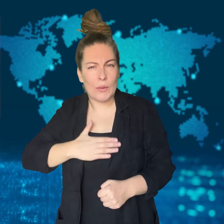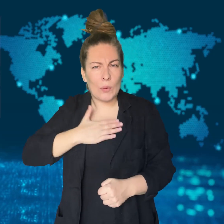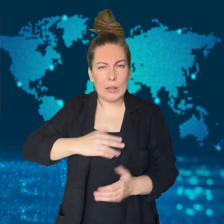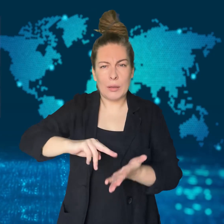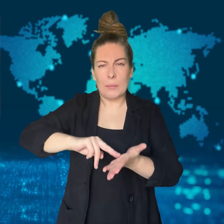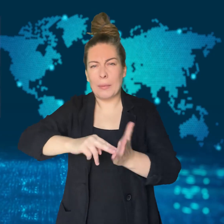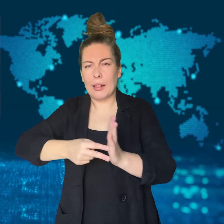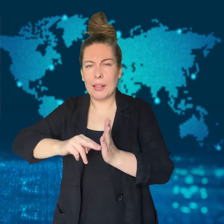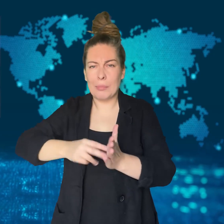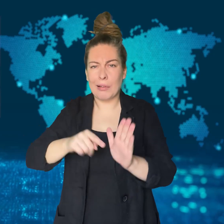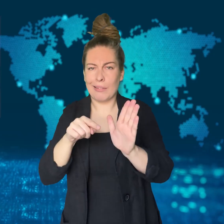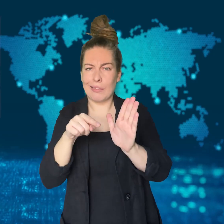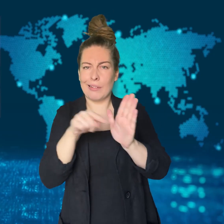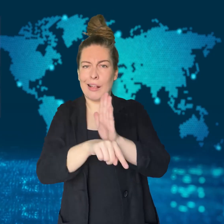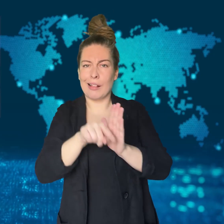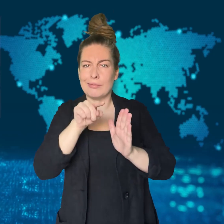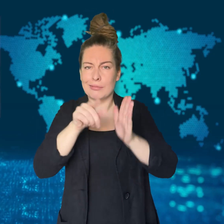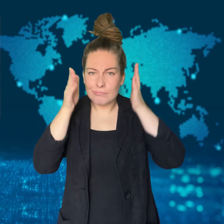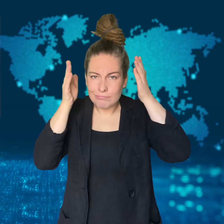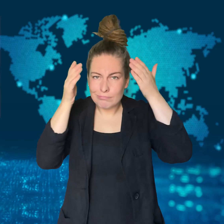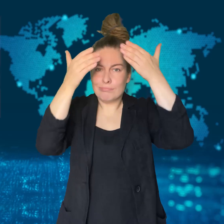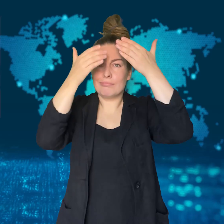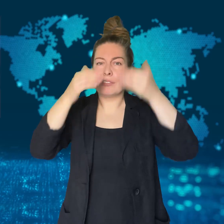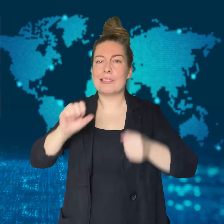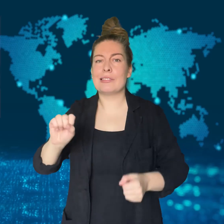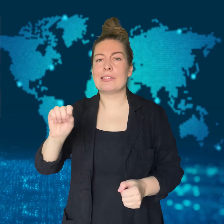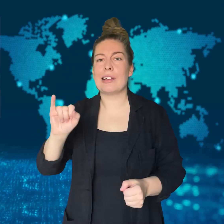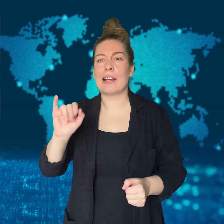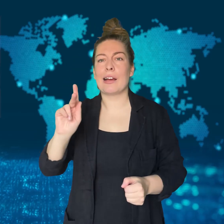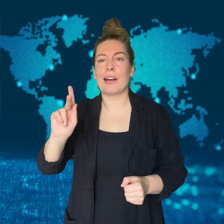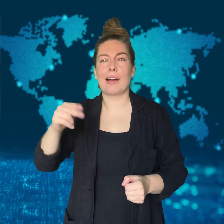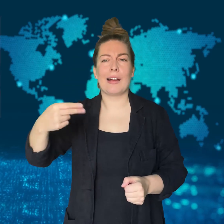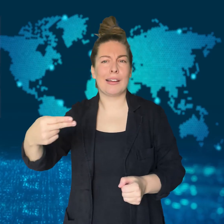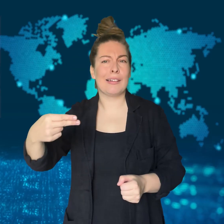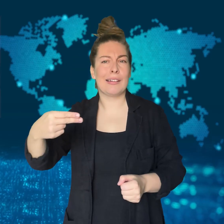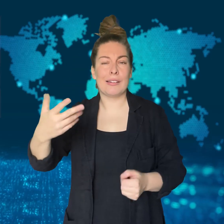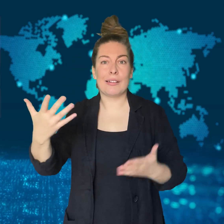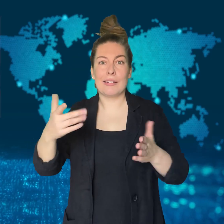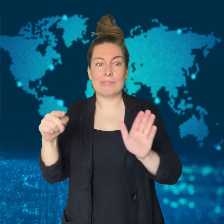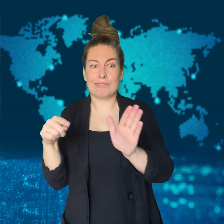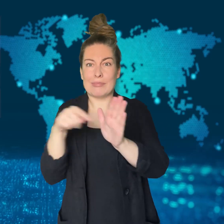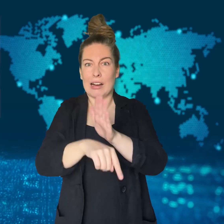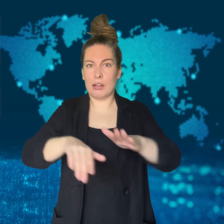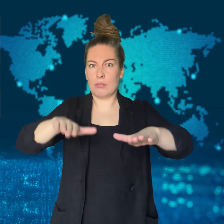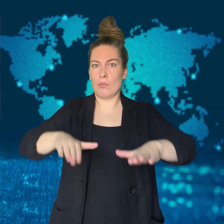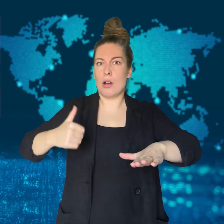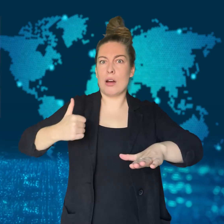According to Canadas Prime Minister, Justin Trudeau,